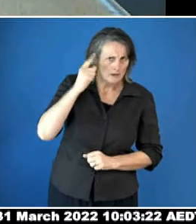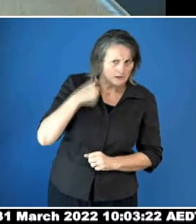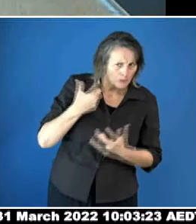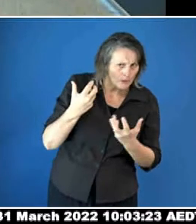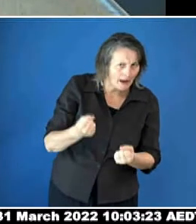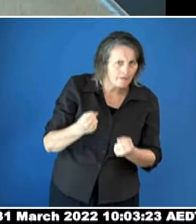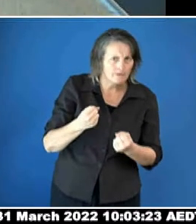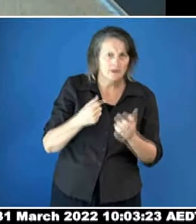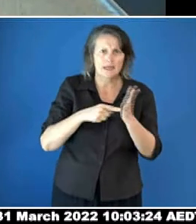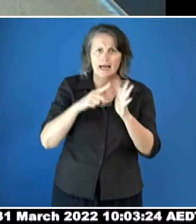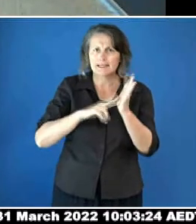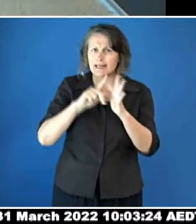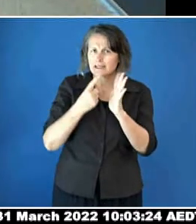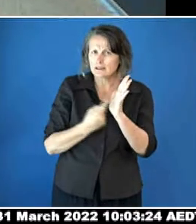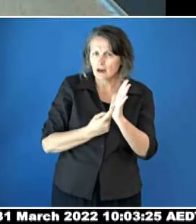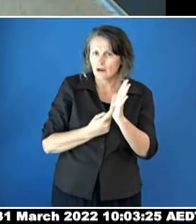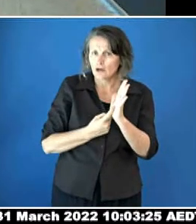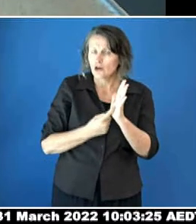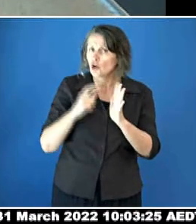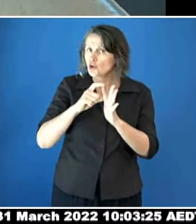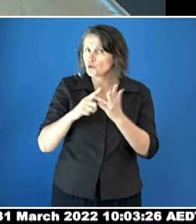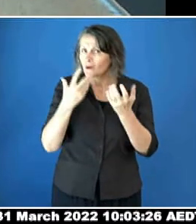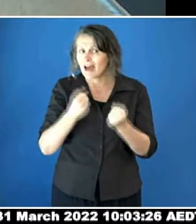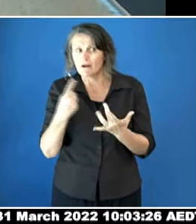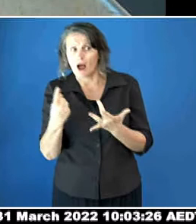Before that, is there another appearance for any party given leave to appear?